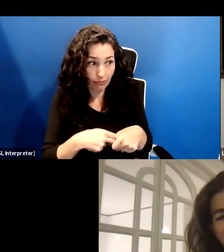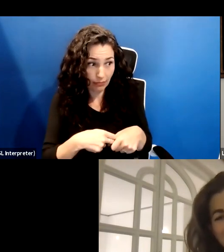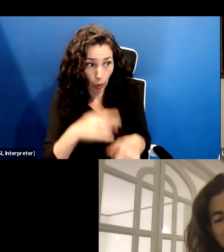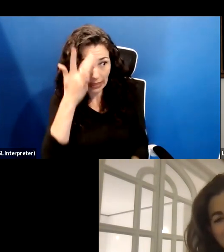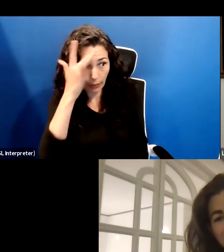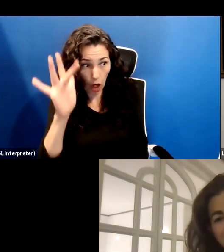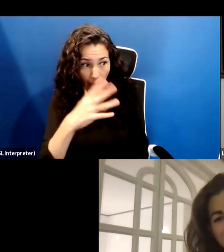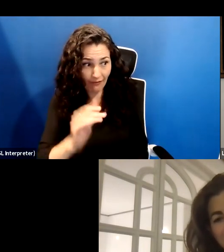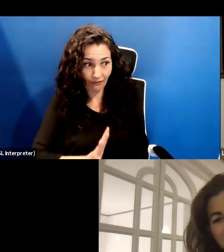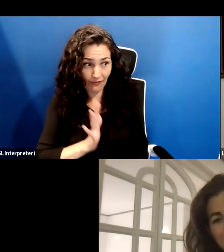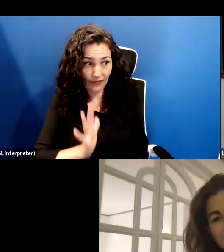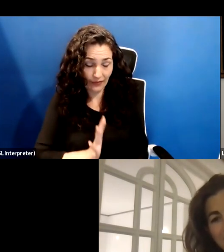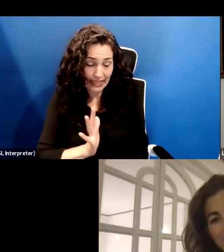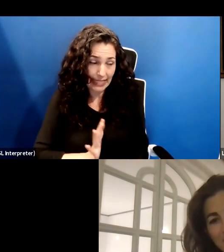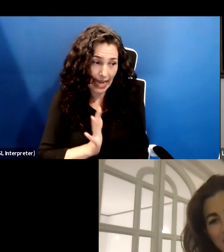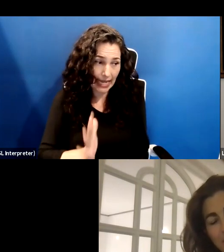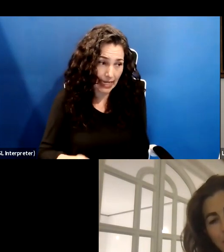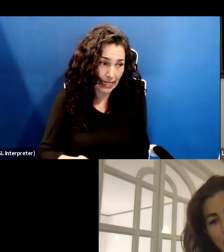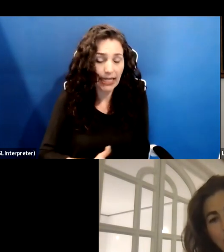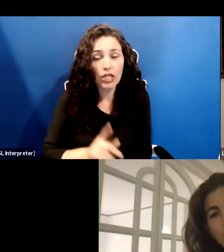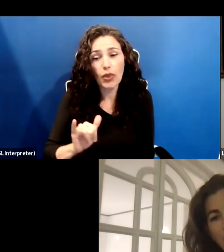I mean, I think that's one of the big surprises of this too